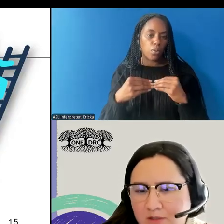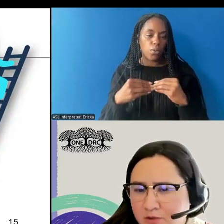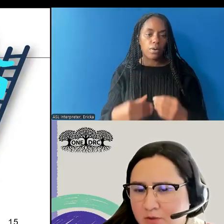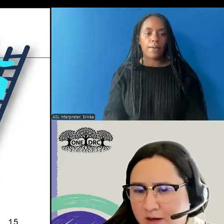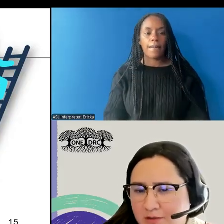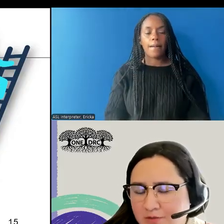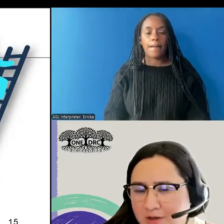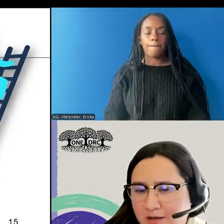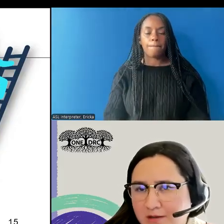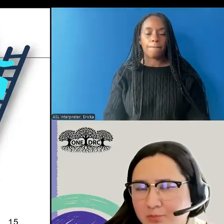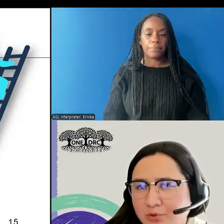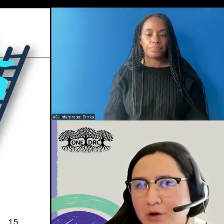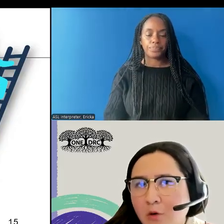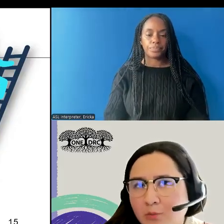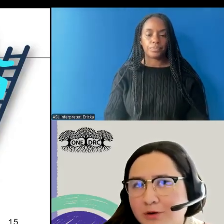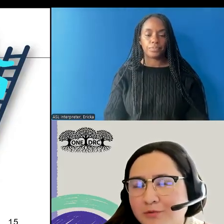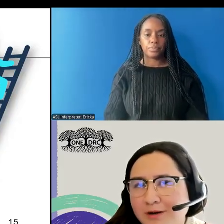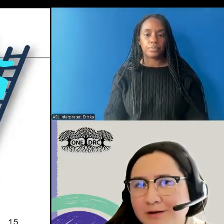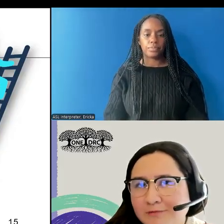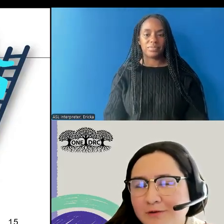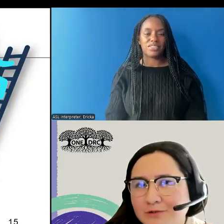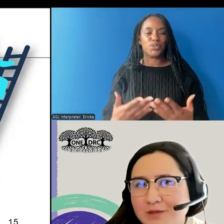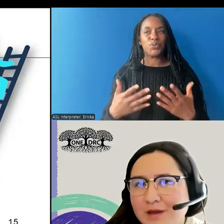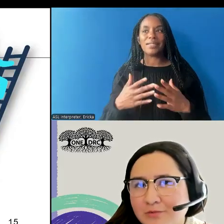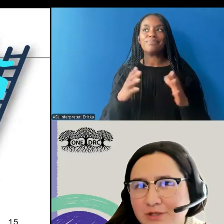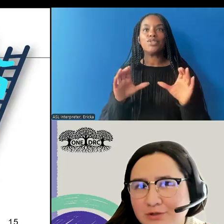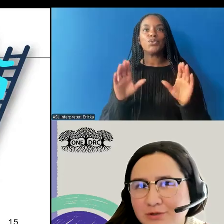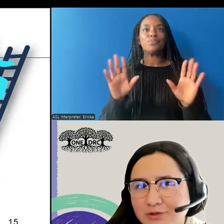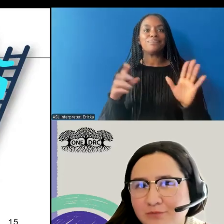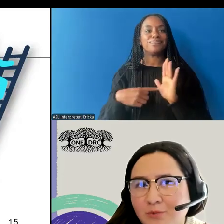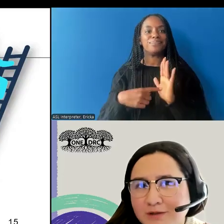And so you kind of do that, that pre homework, right, of doing that research of what,